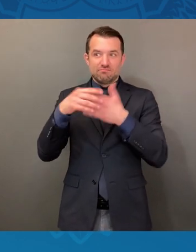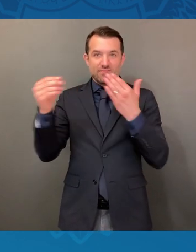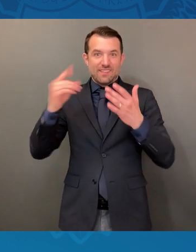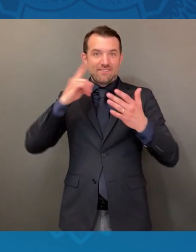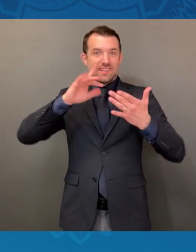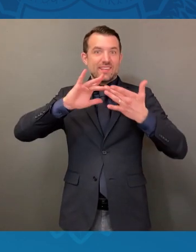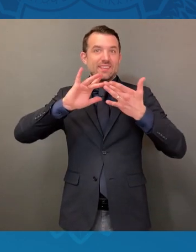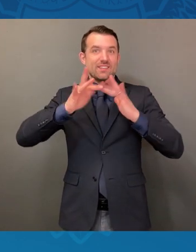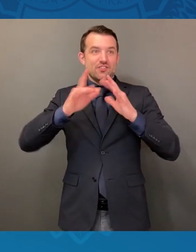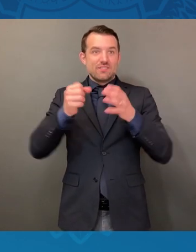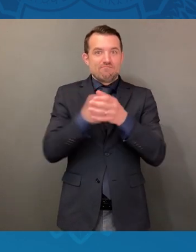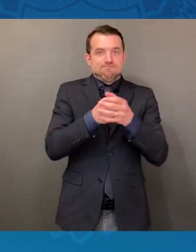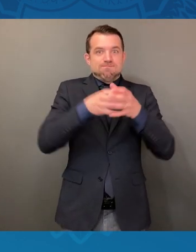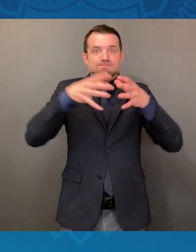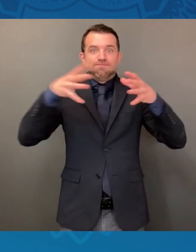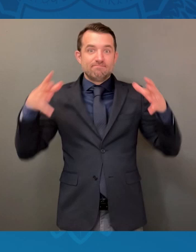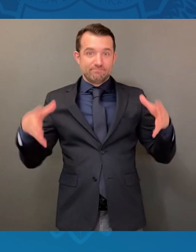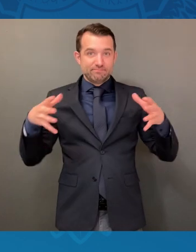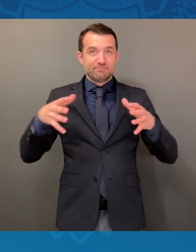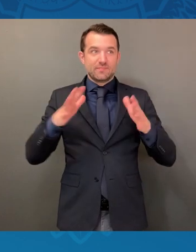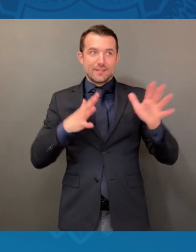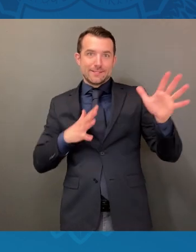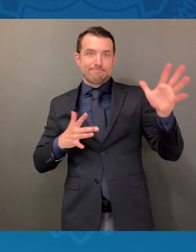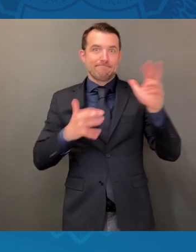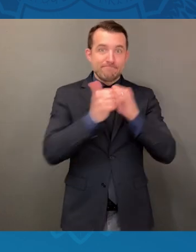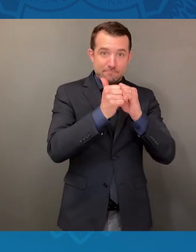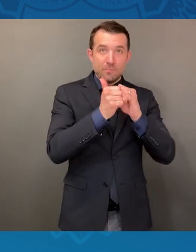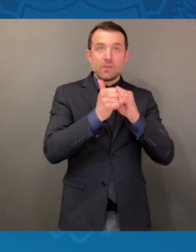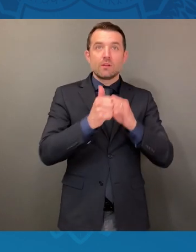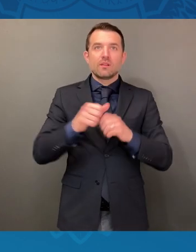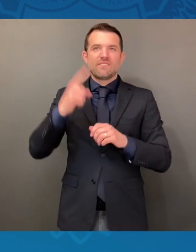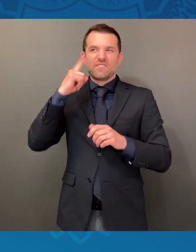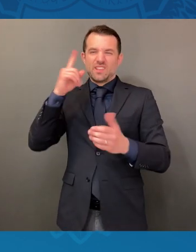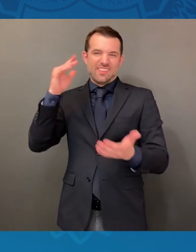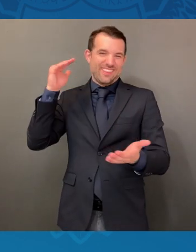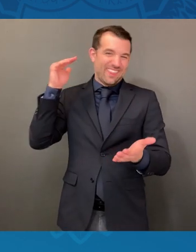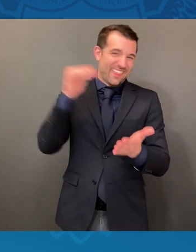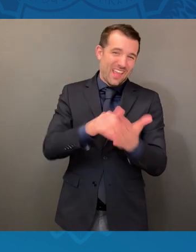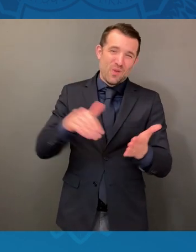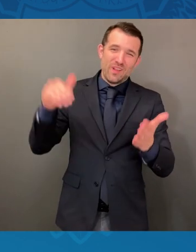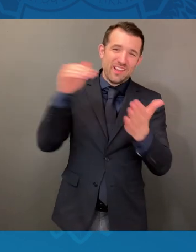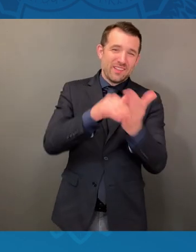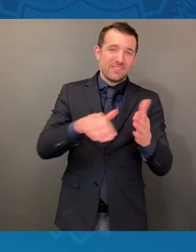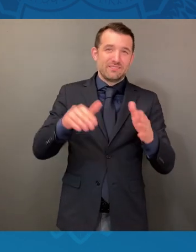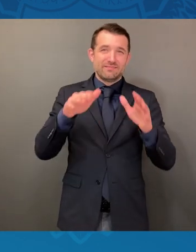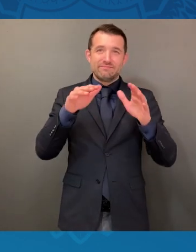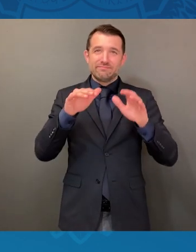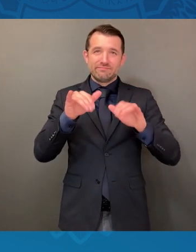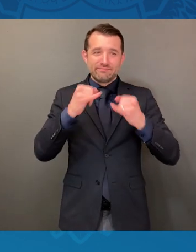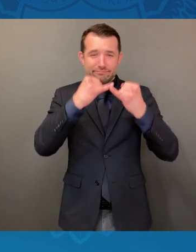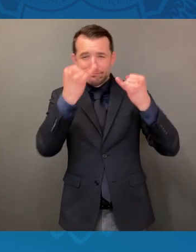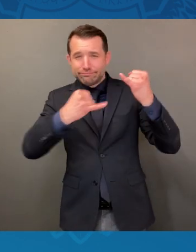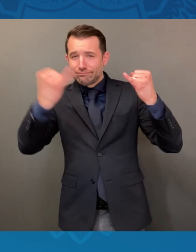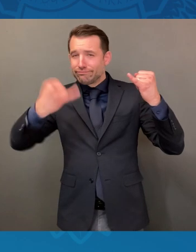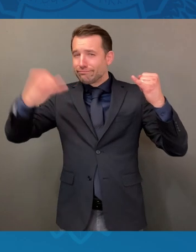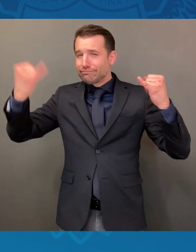We will lay thousands of miles of fiber optic cable and will help millions of households